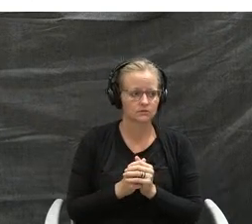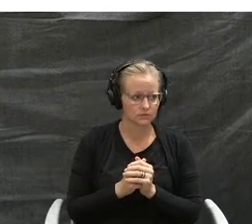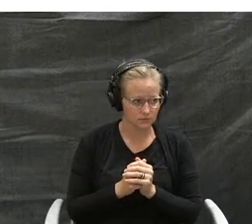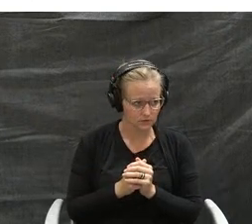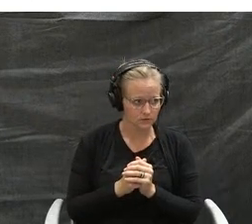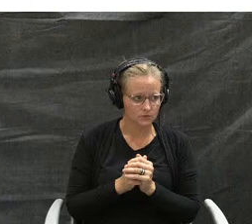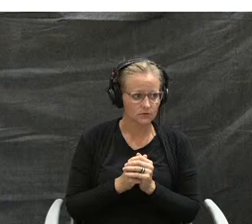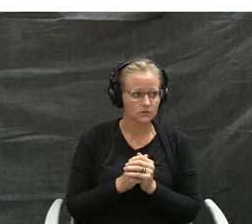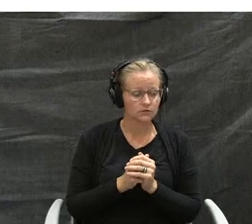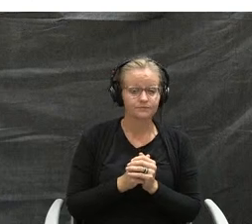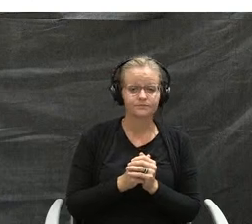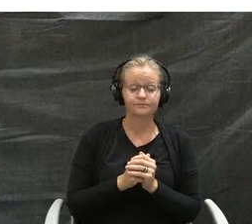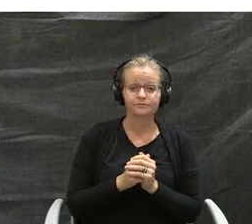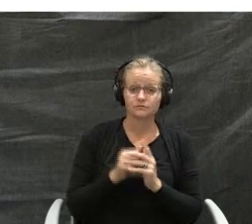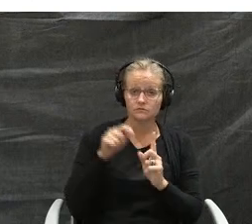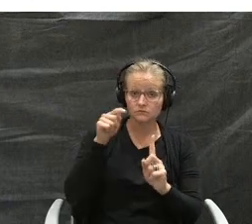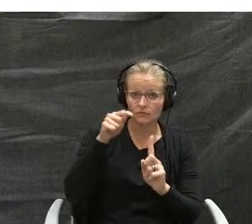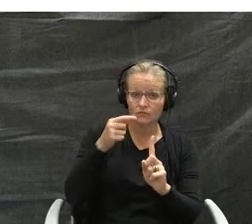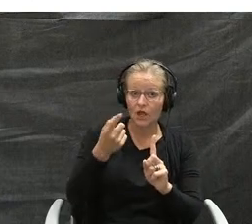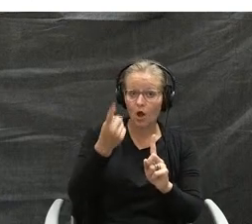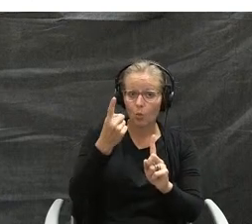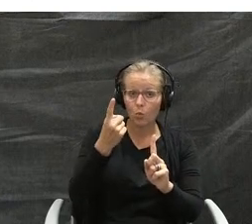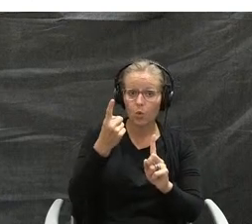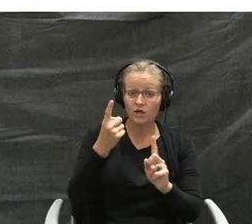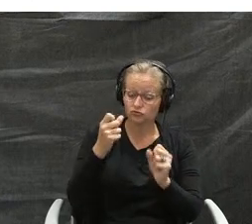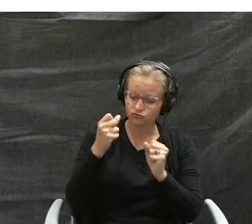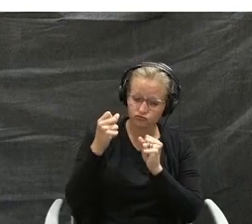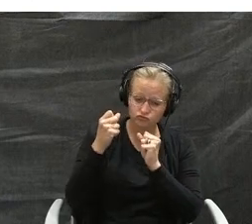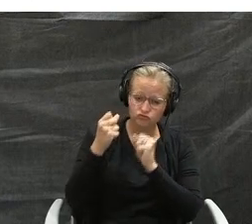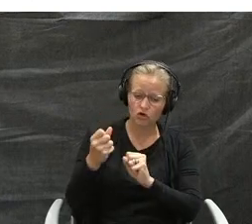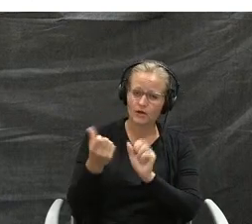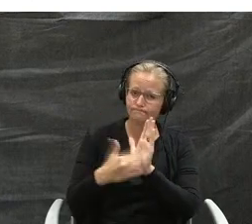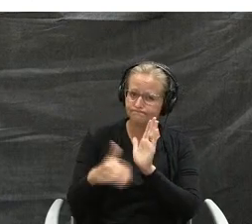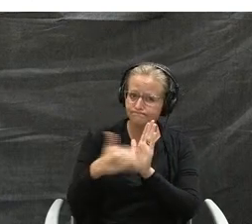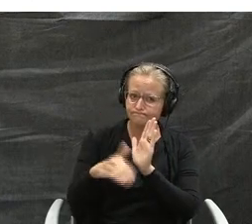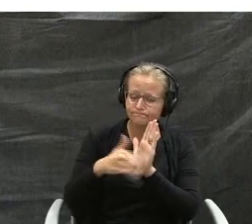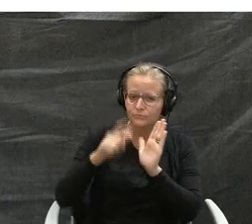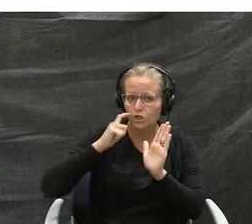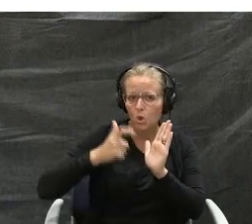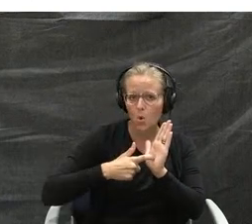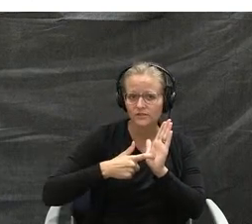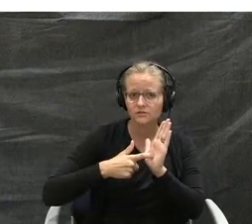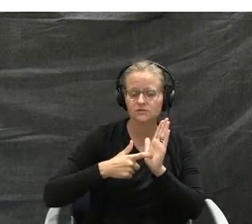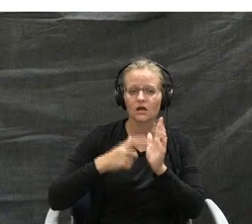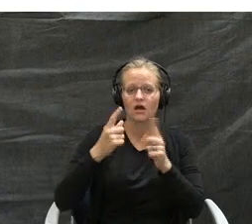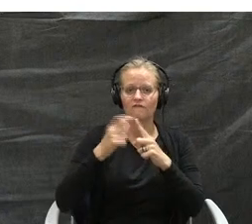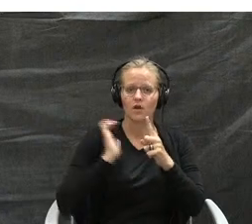from this parent survey data is that our kids and our staff need more lifetime together.